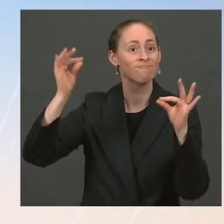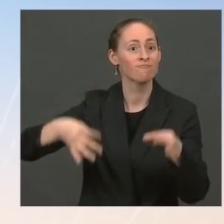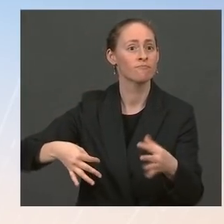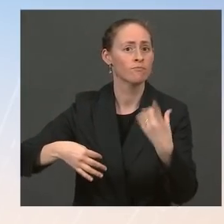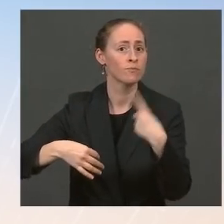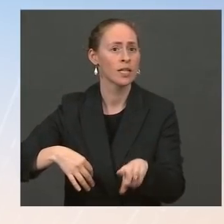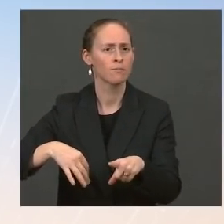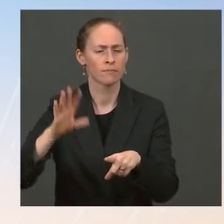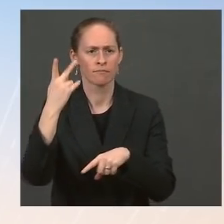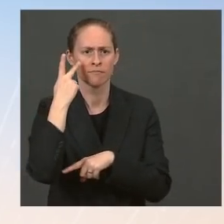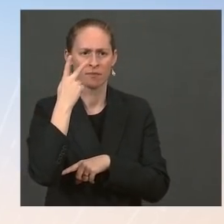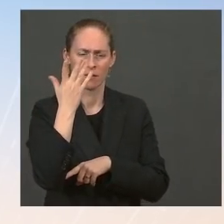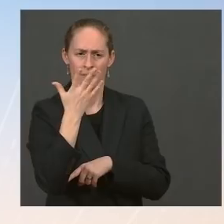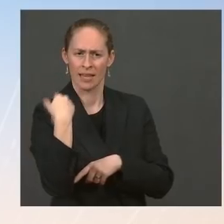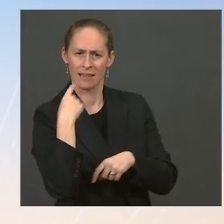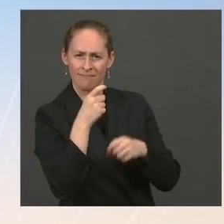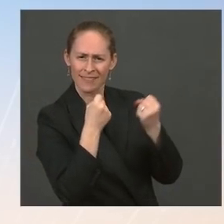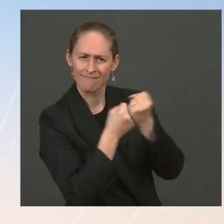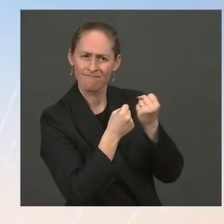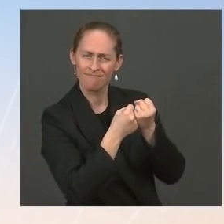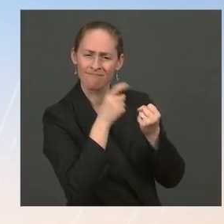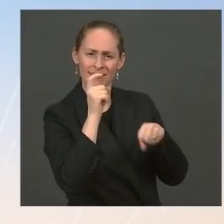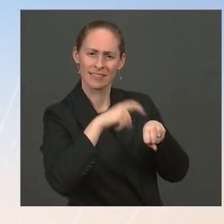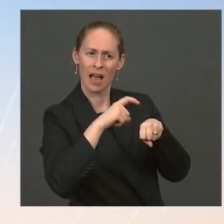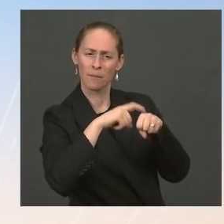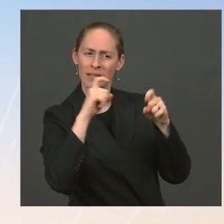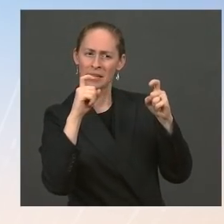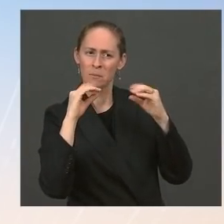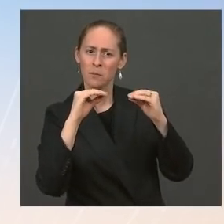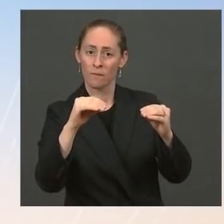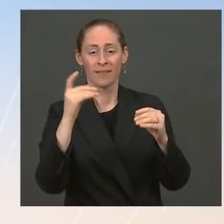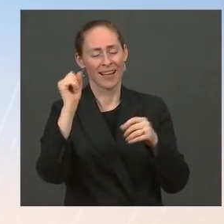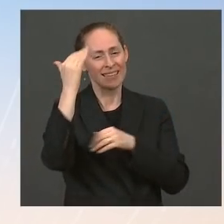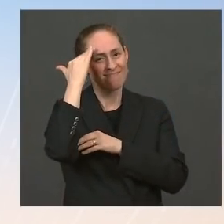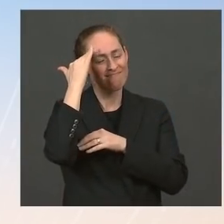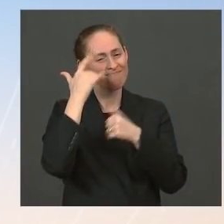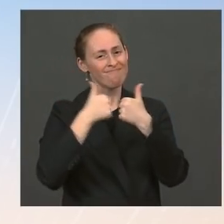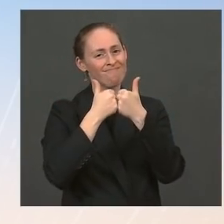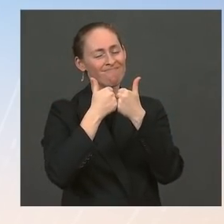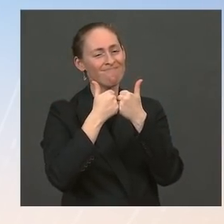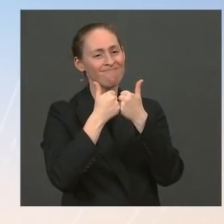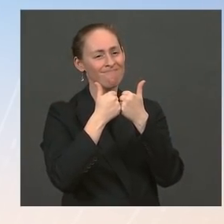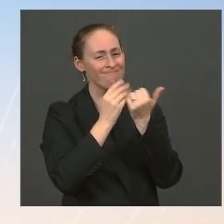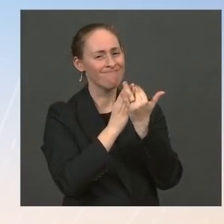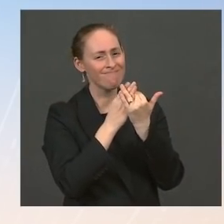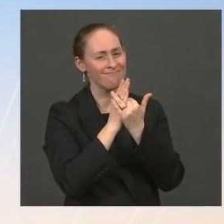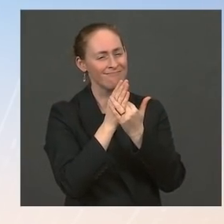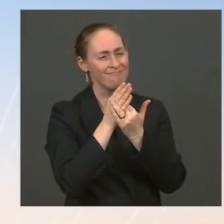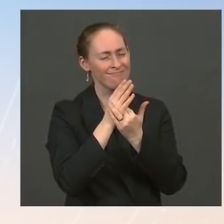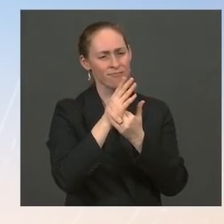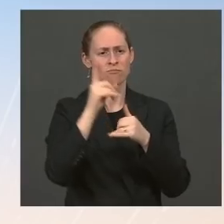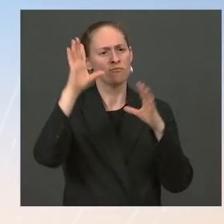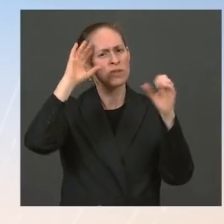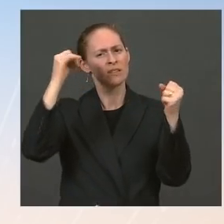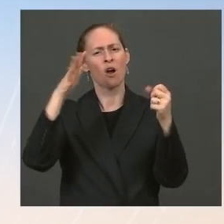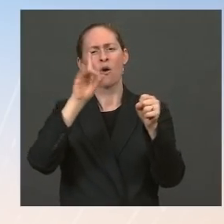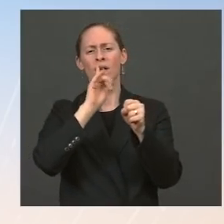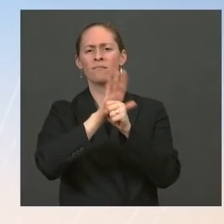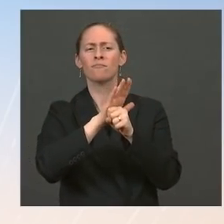and that has been challenging to date. But the President is committed to getting this done. And without getting involved in the specific legislative tactics of it,